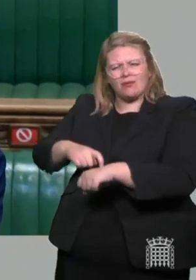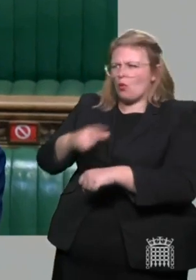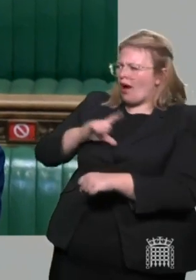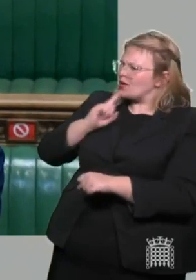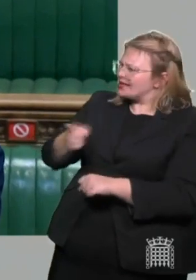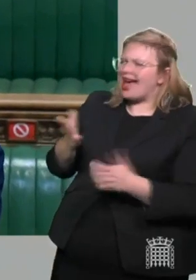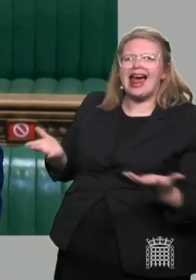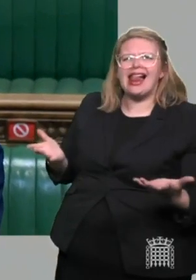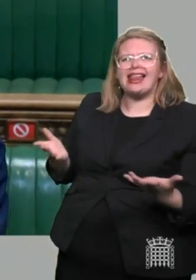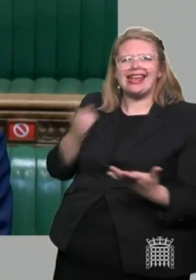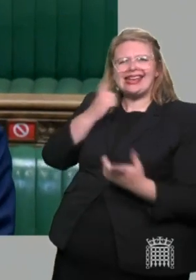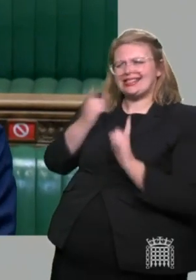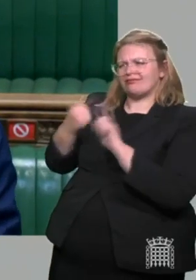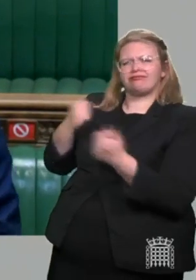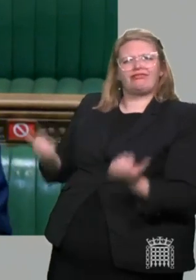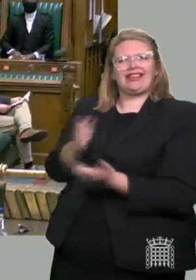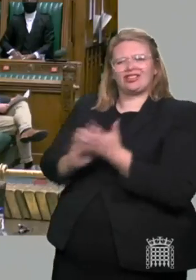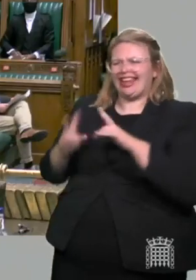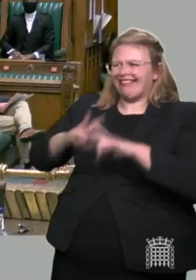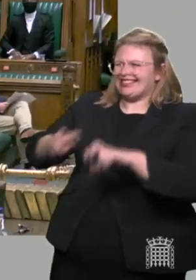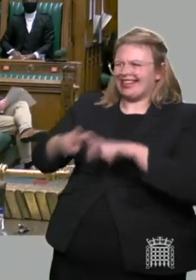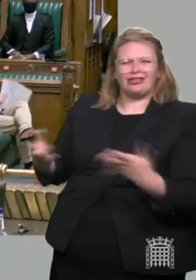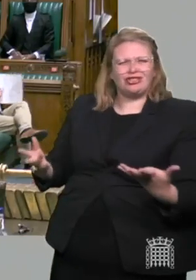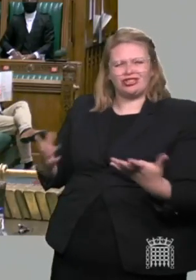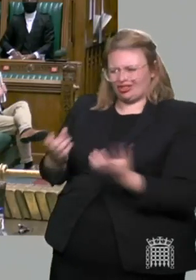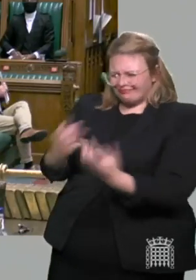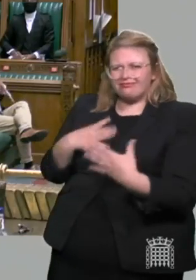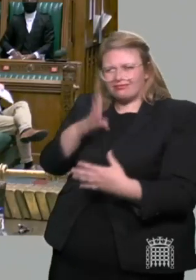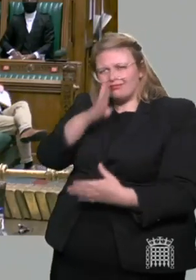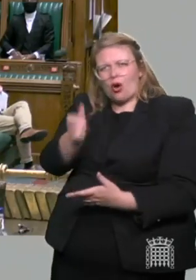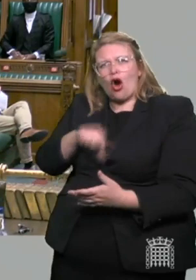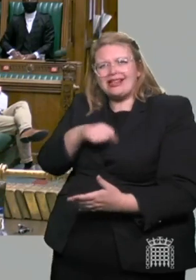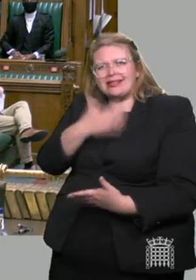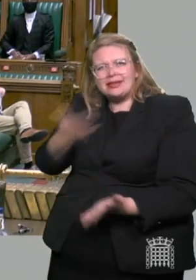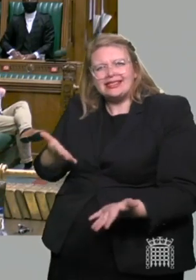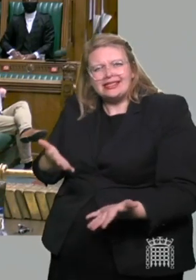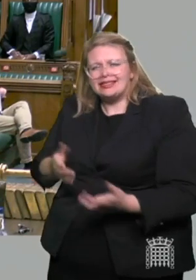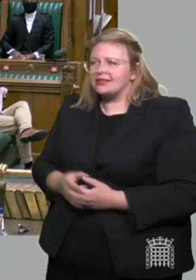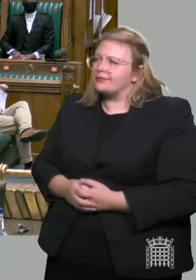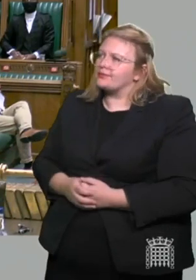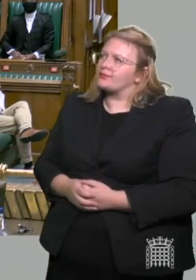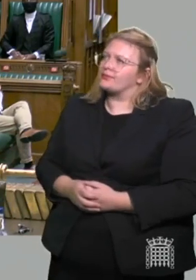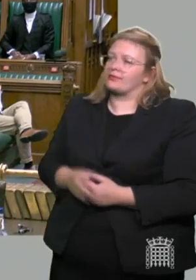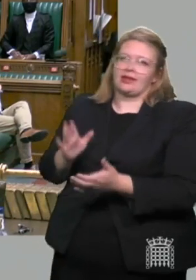That would be the end of the investigation. It has been widely reported that Lord Brownlow,